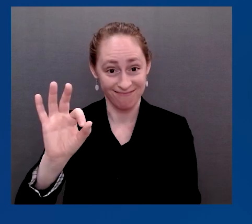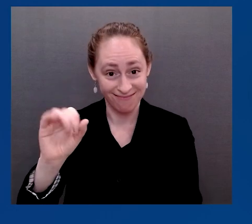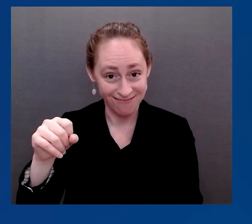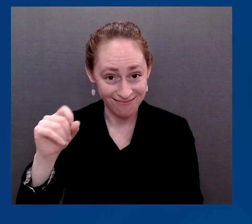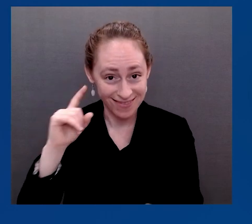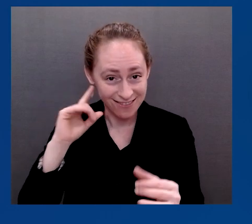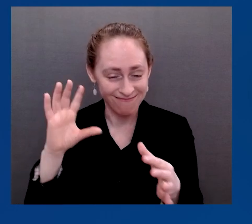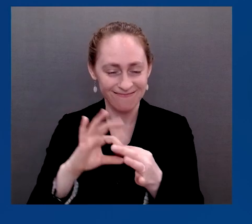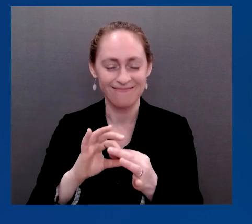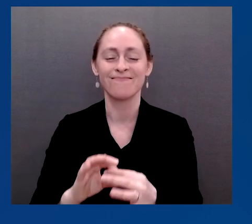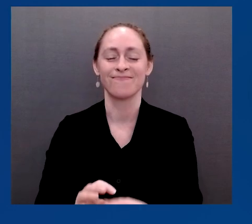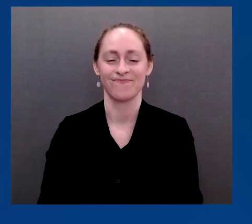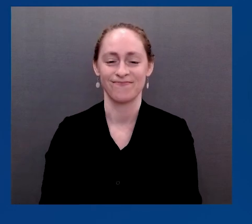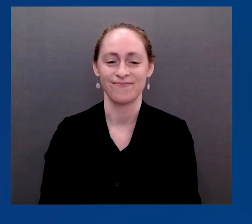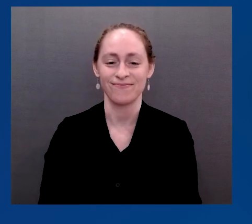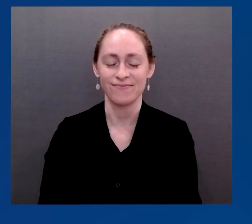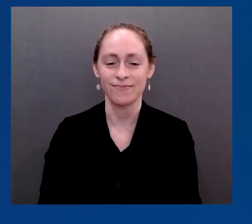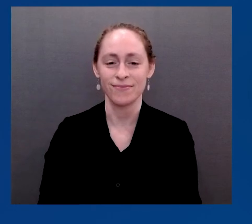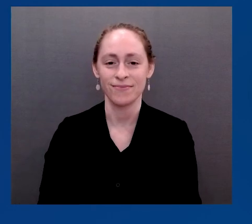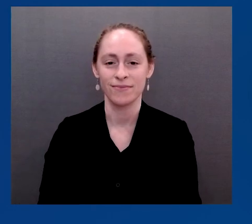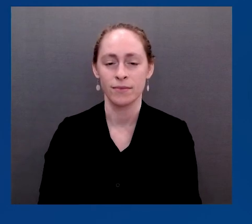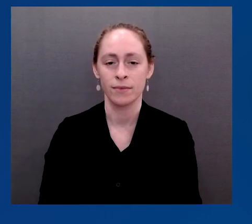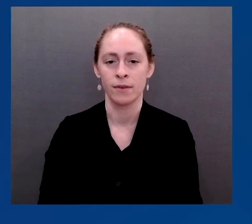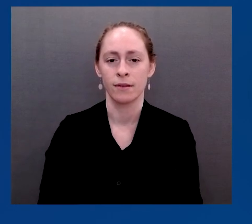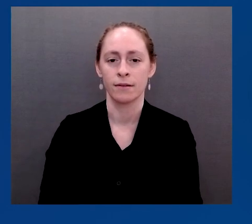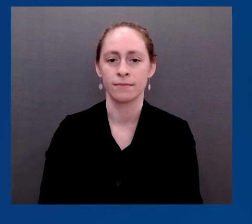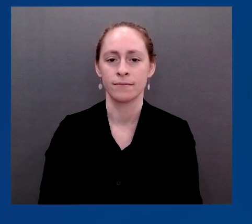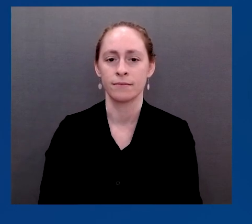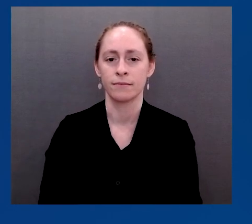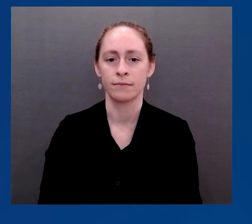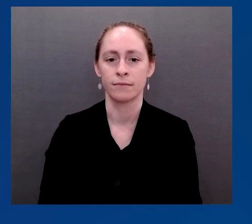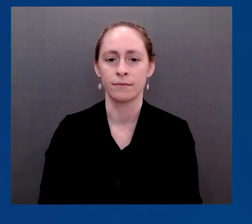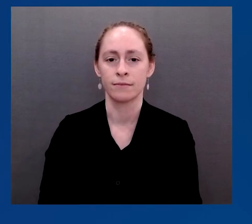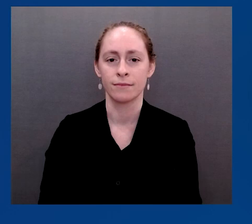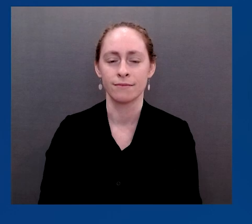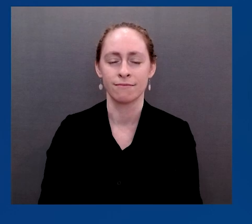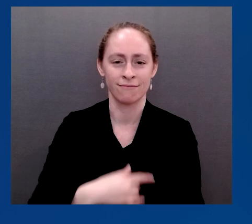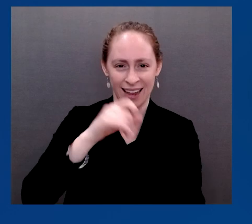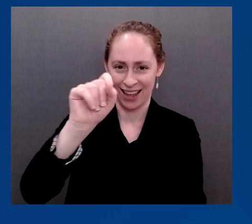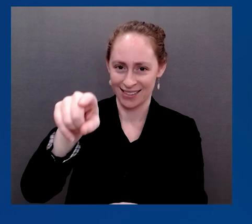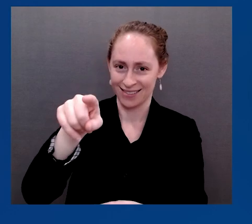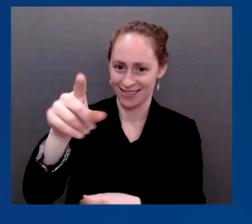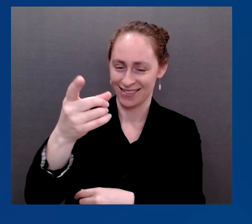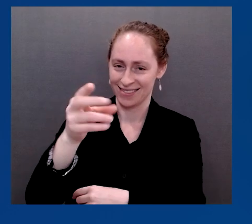this question -- it's for Dr. Walensky. Dr. Walensky, the states have been asking explicitly,